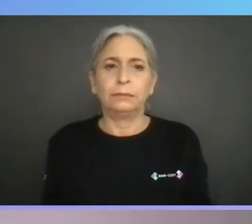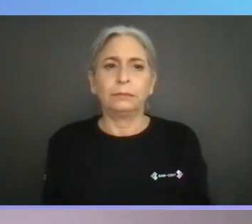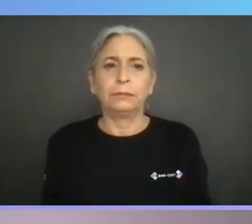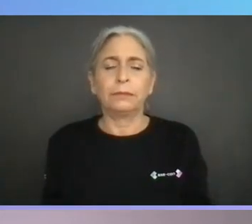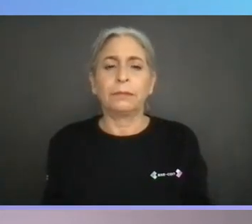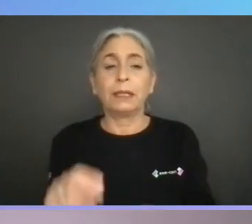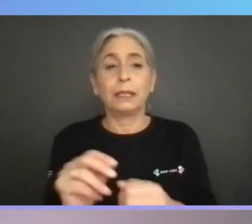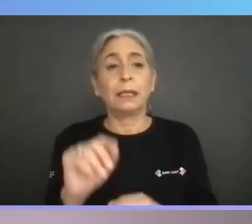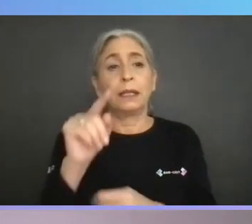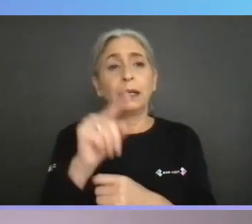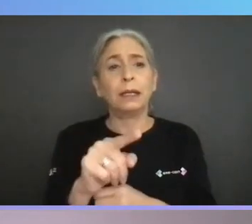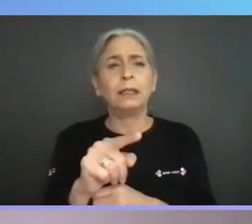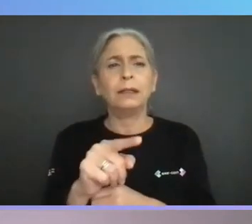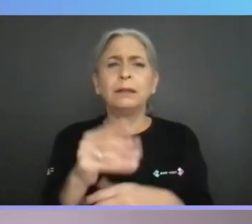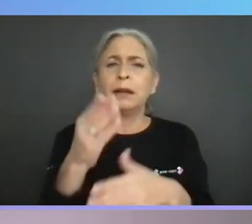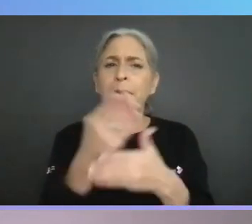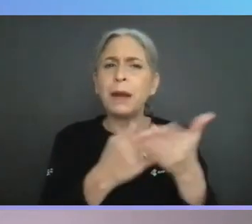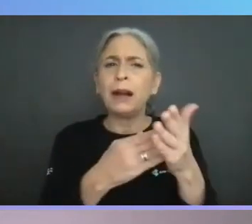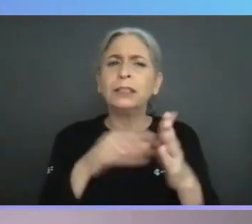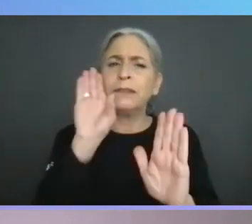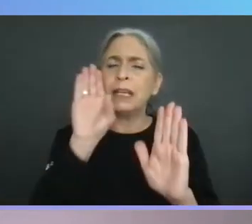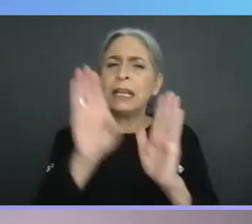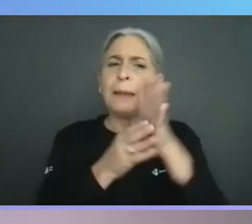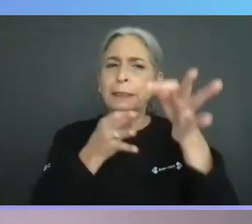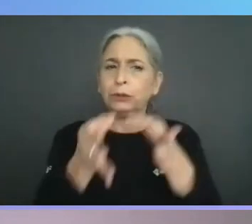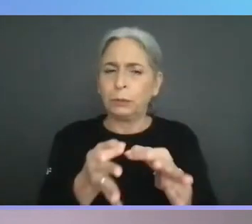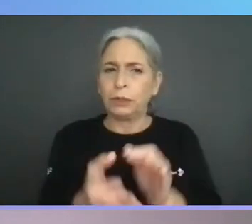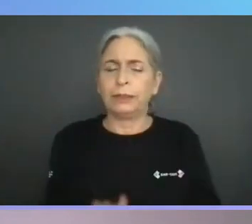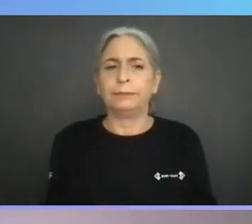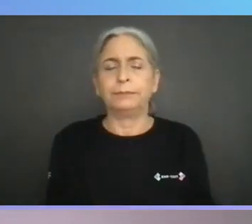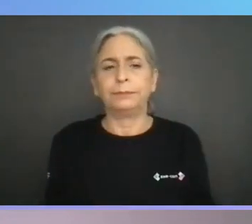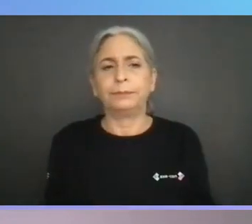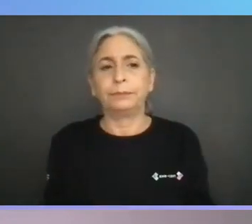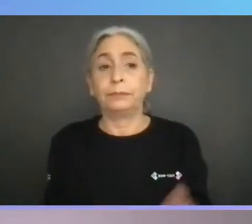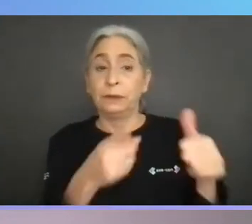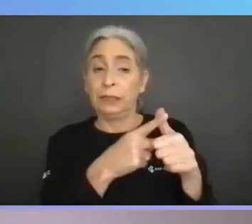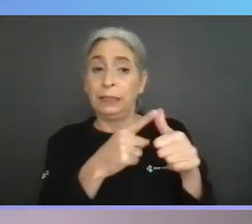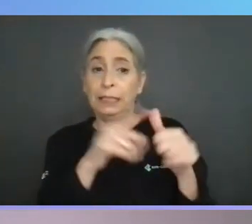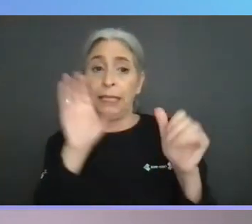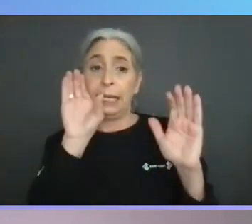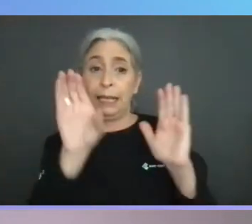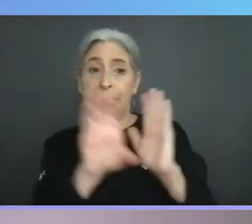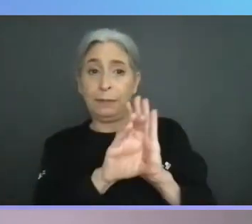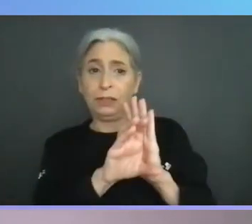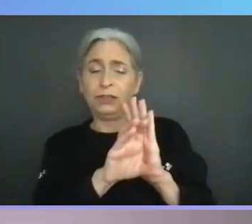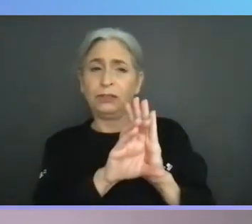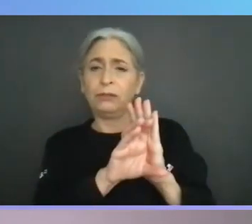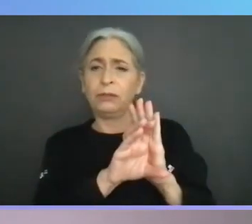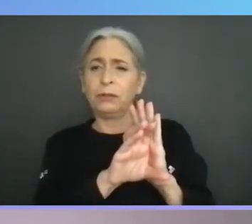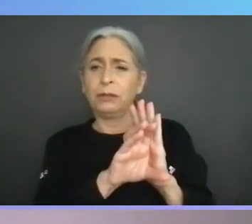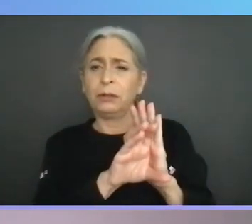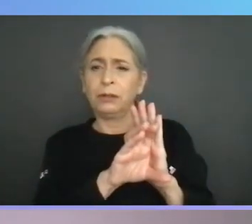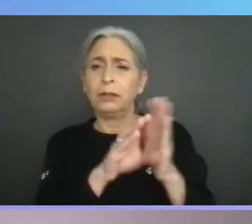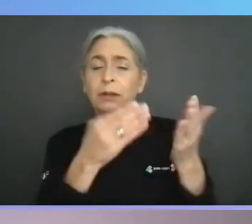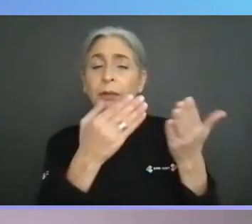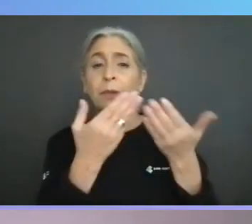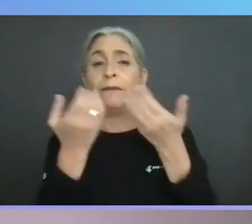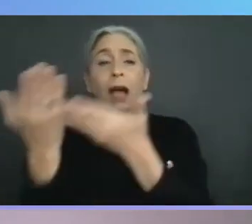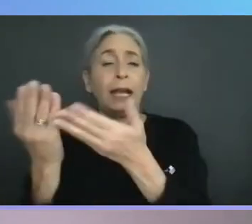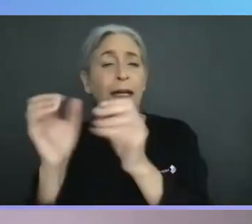were talking about the parts of an image description. So image descriptions can be provided in several ways. Um, and with the